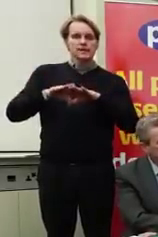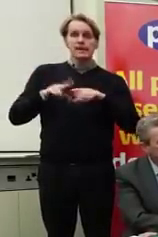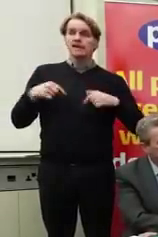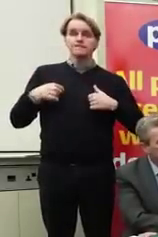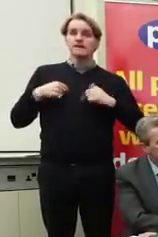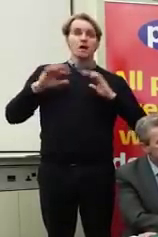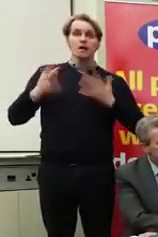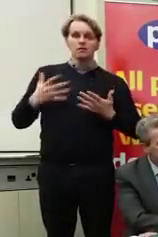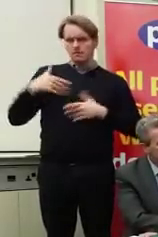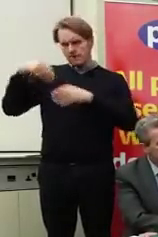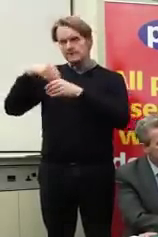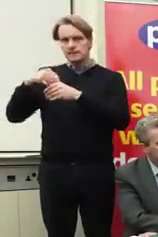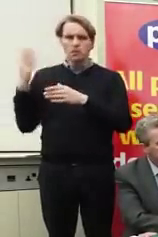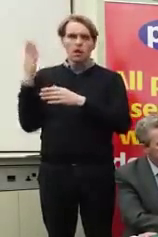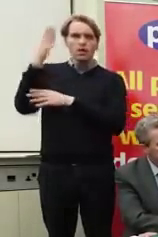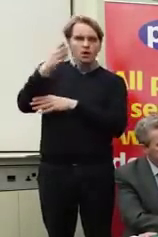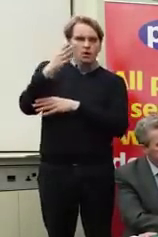team to come along. Let's go through the history of this